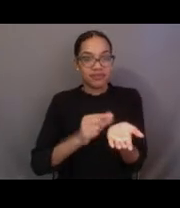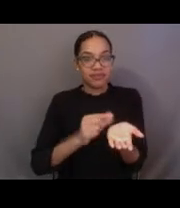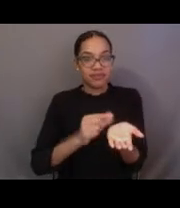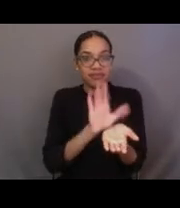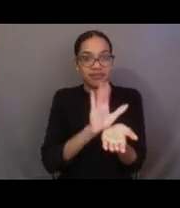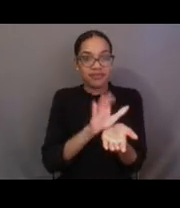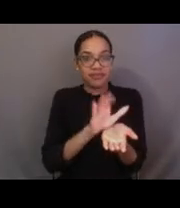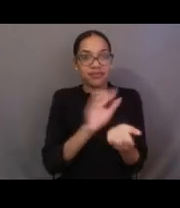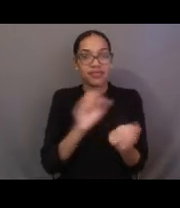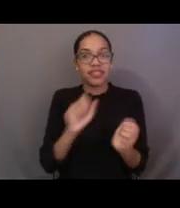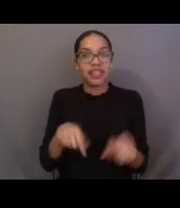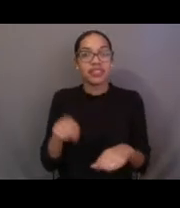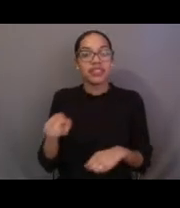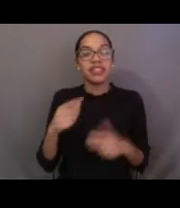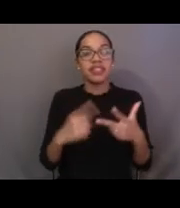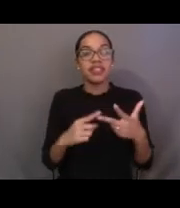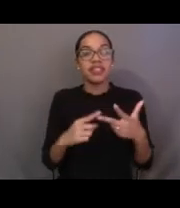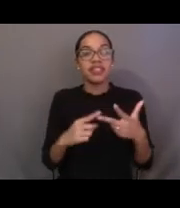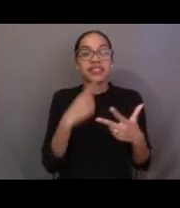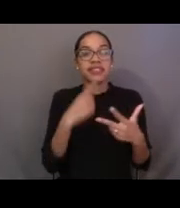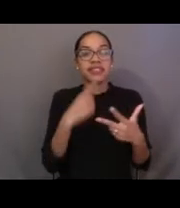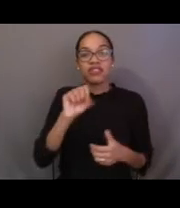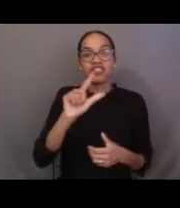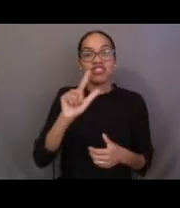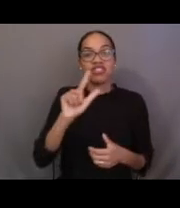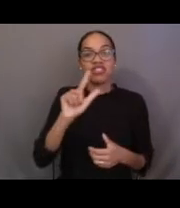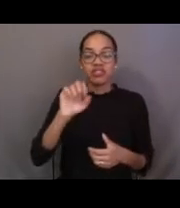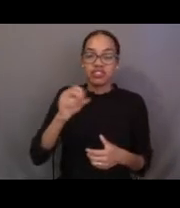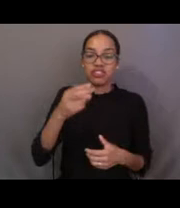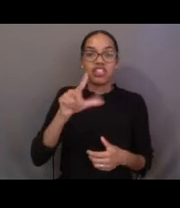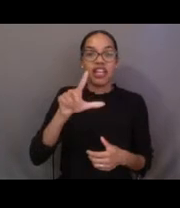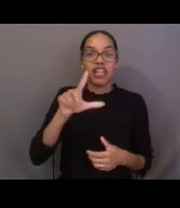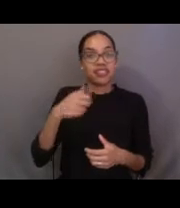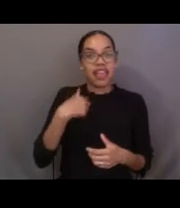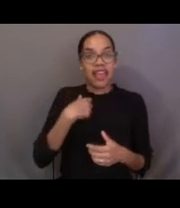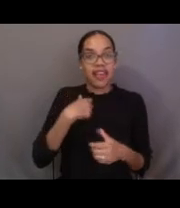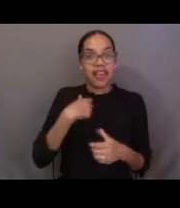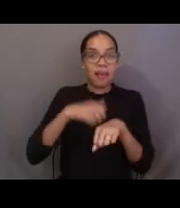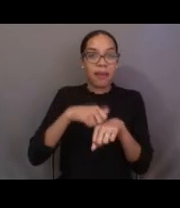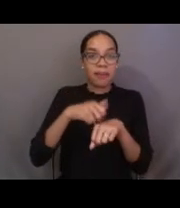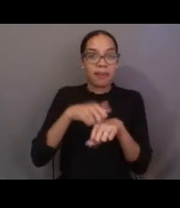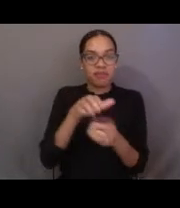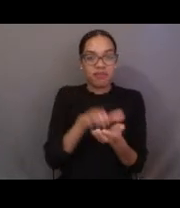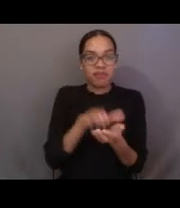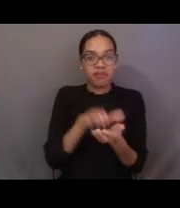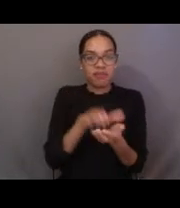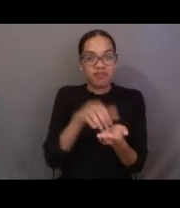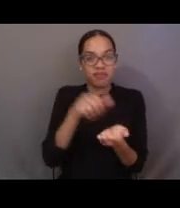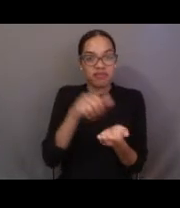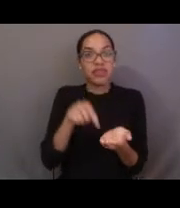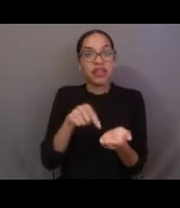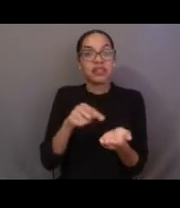And Terry says they have two shells and is asking, where is the gooey duck? And correct me if I'm wrong, but the gooey duck is a type of clam.